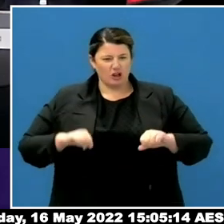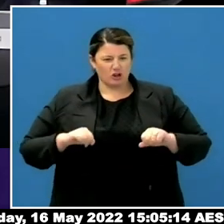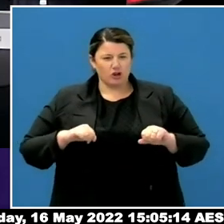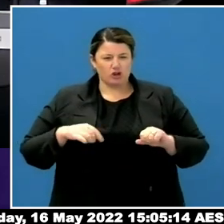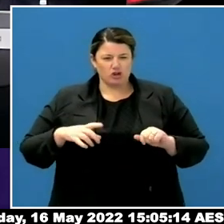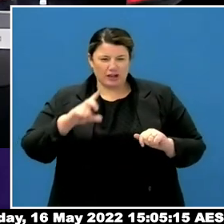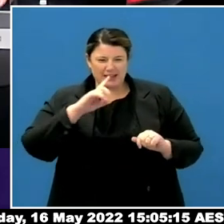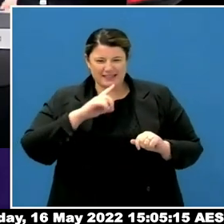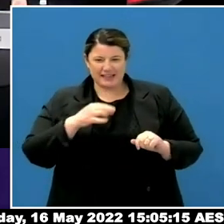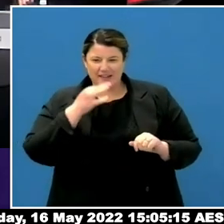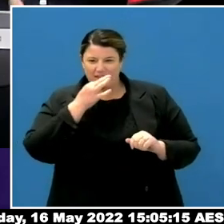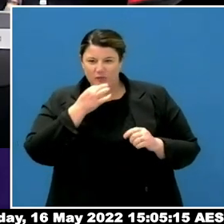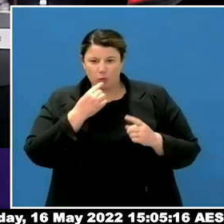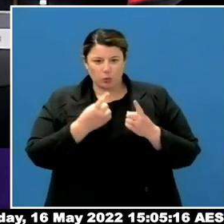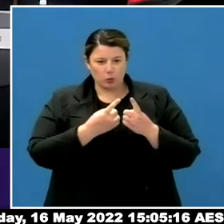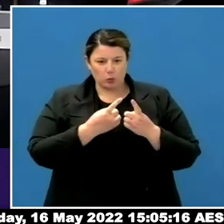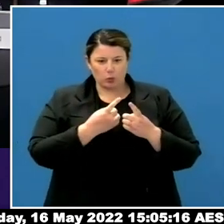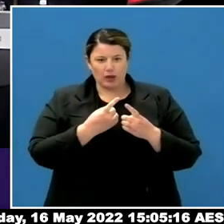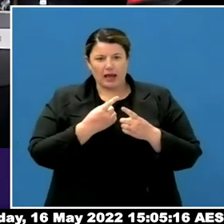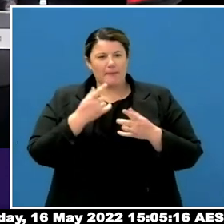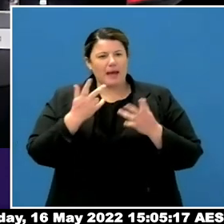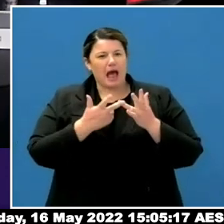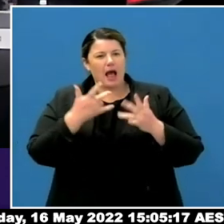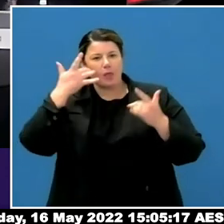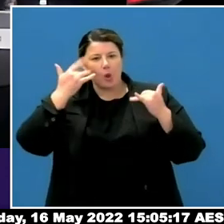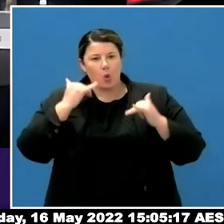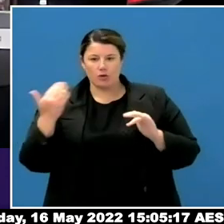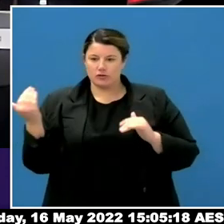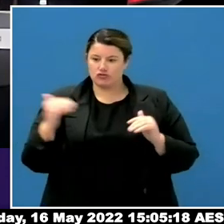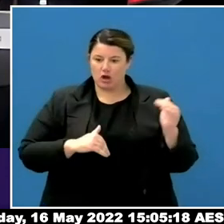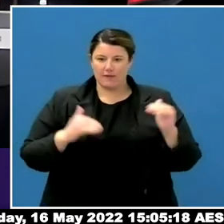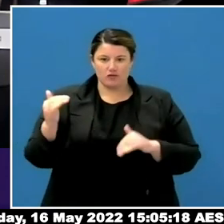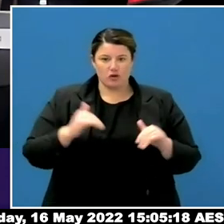be announced from the State of New South Wales and the State of Victoria.